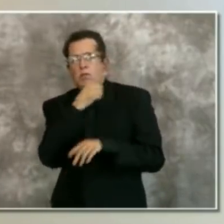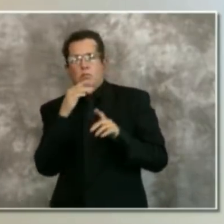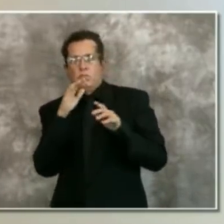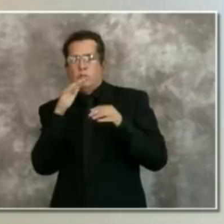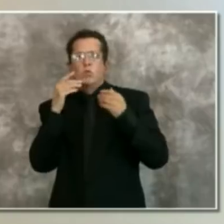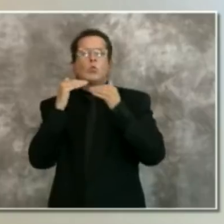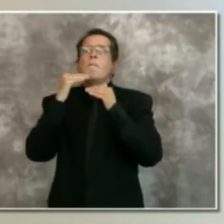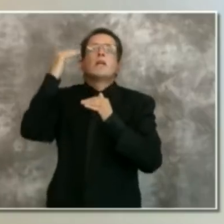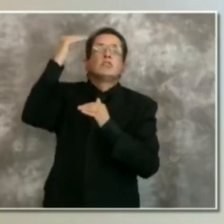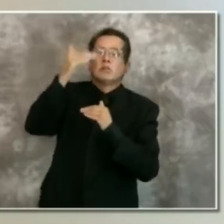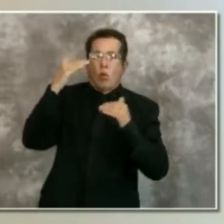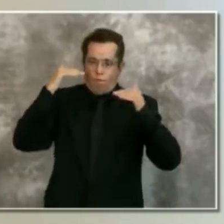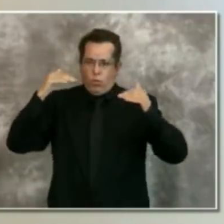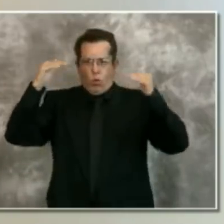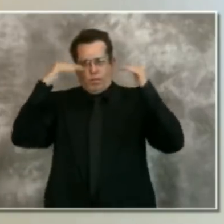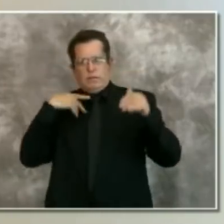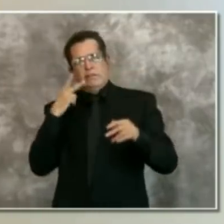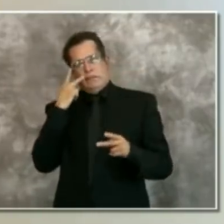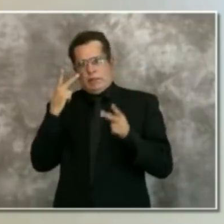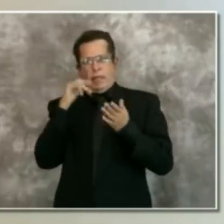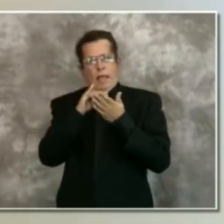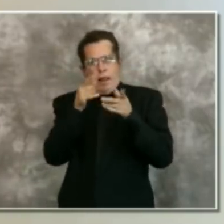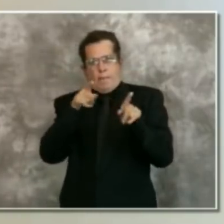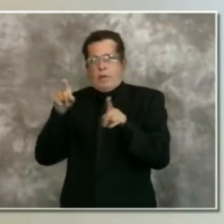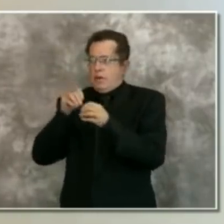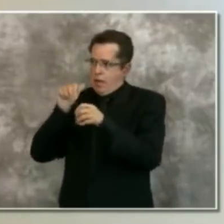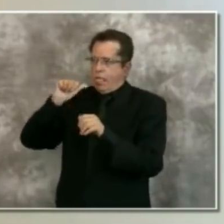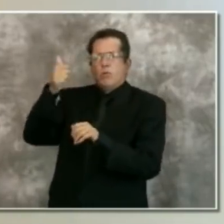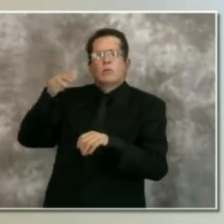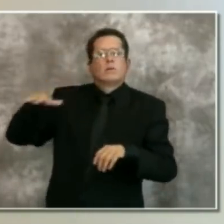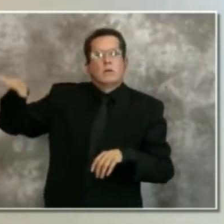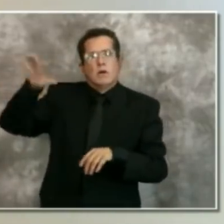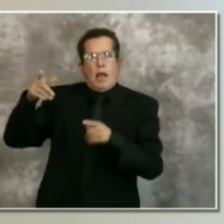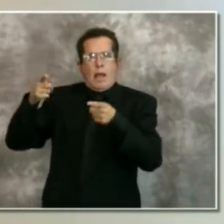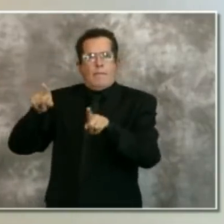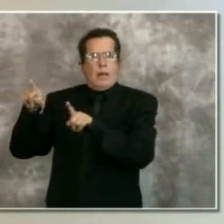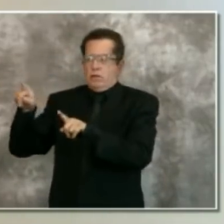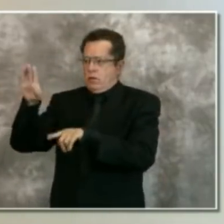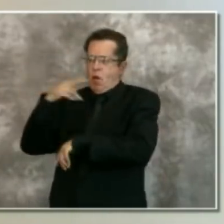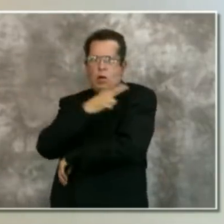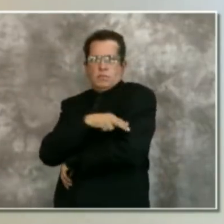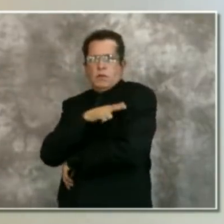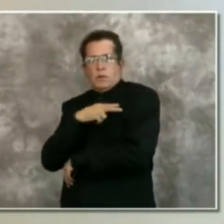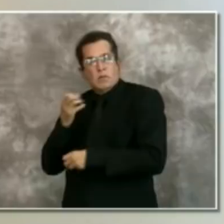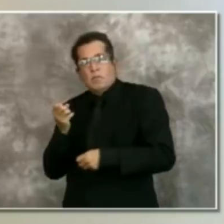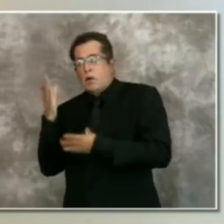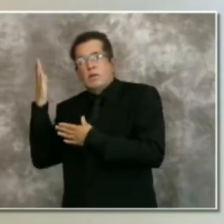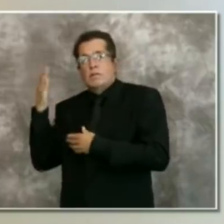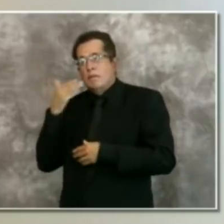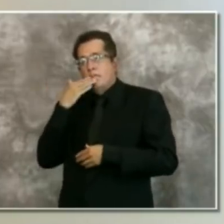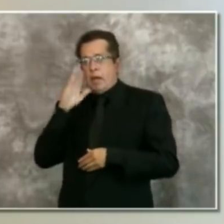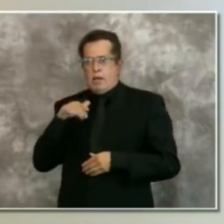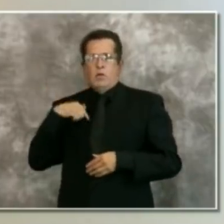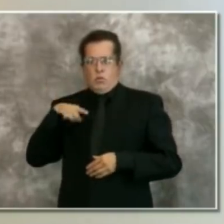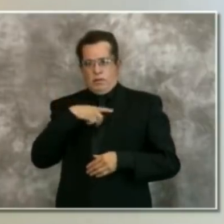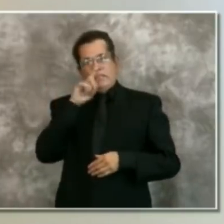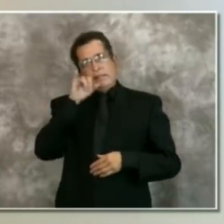INTEGRITY OF OUR HEALTH CARE SYSTEM. THERE WAS A VERY REAL CONCERN YOU OUT THAT WE COULD OVERWHELM OUR HEALTH CARE SYSTEM BECAUSE WE DO NOT AND